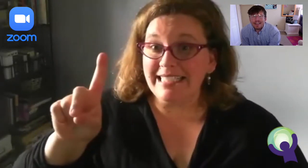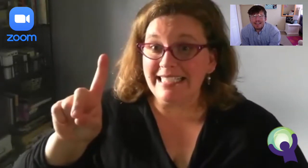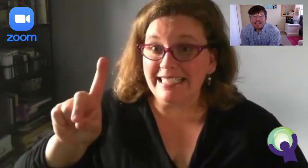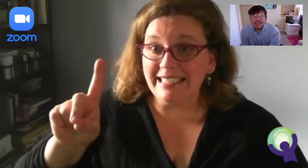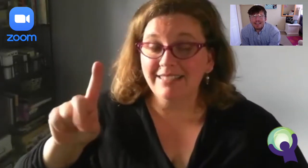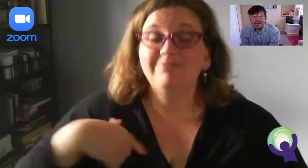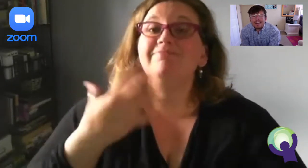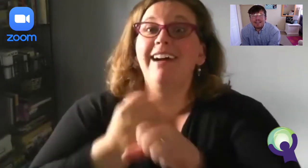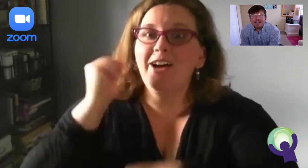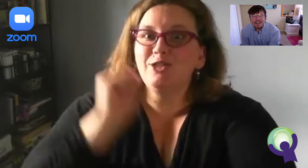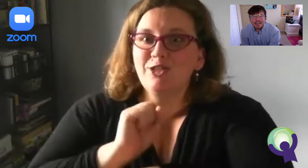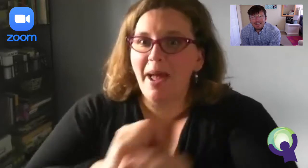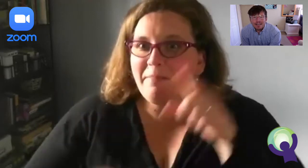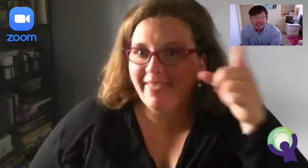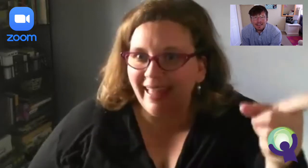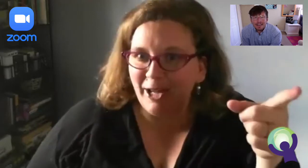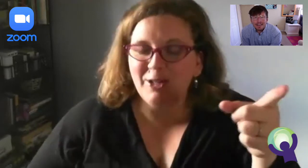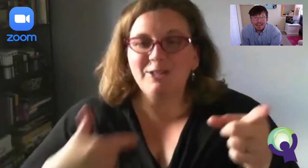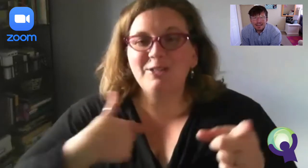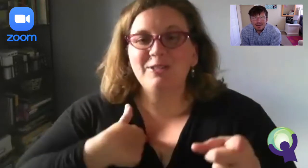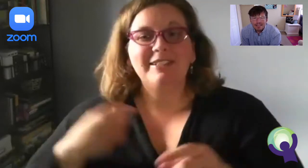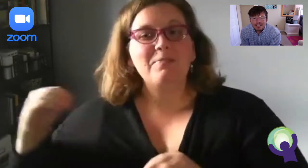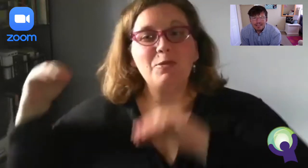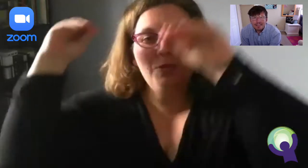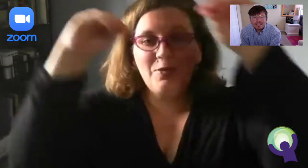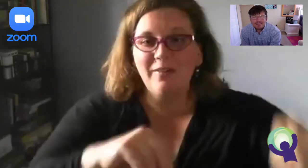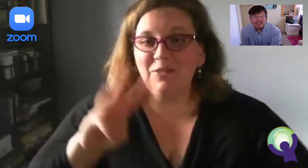application to the Wisconsin School for the Deaf and I got my job there.